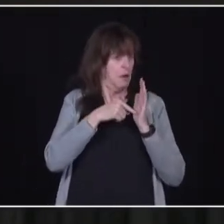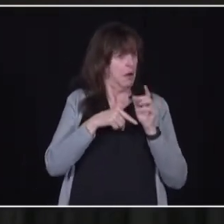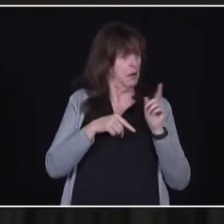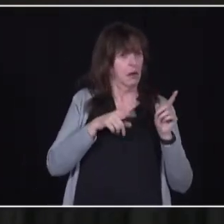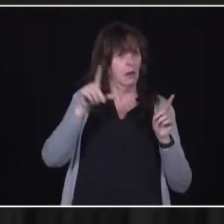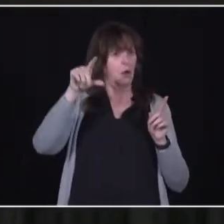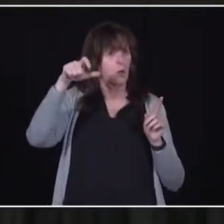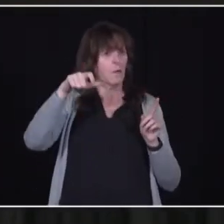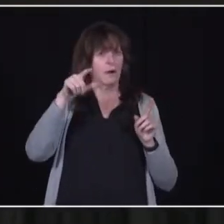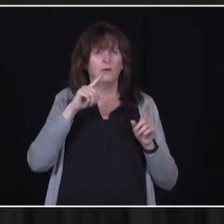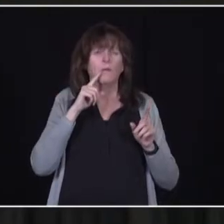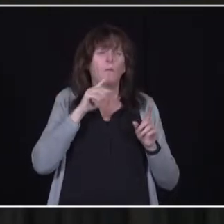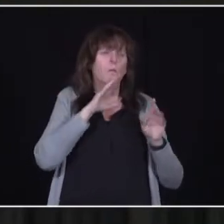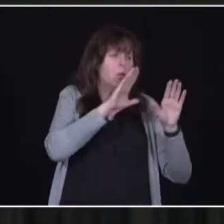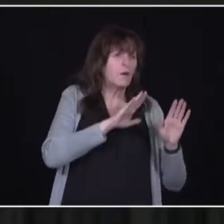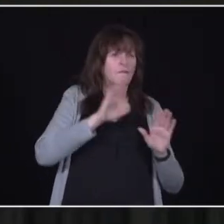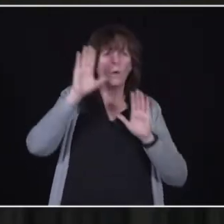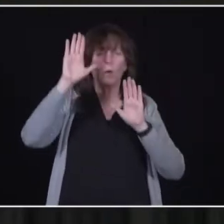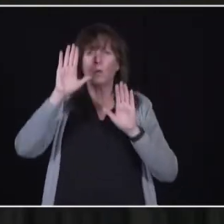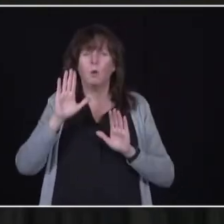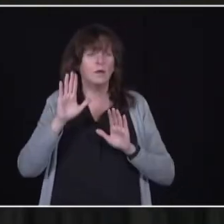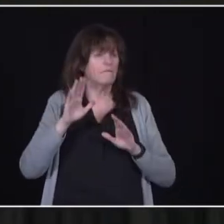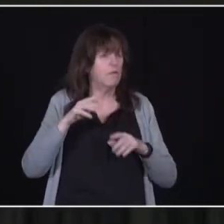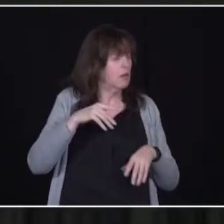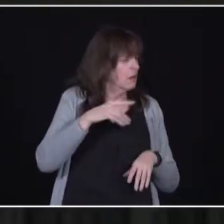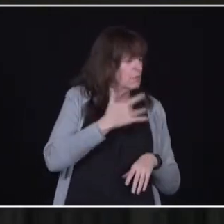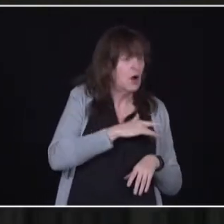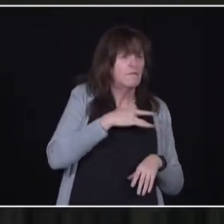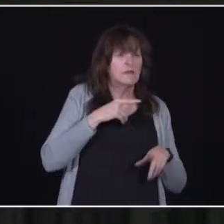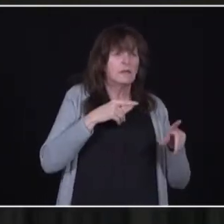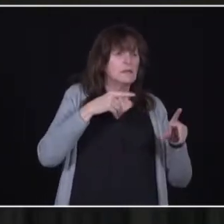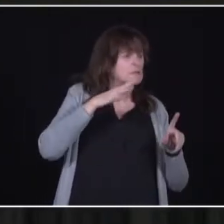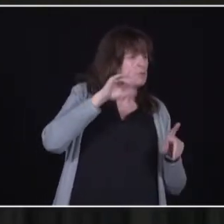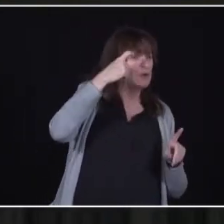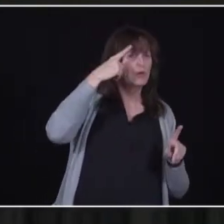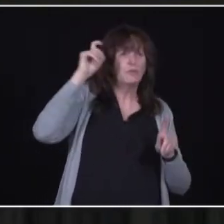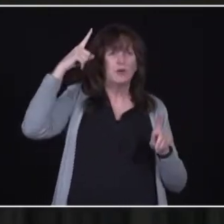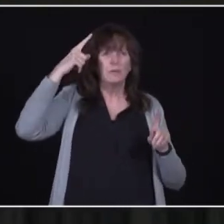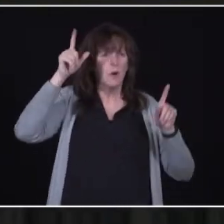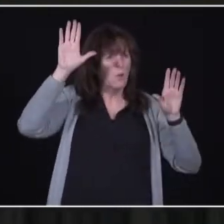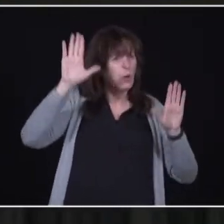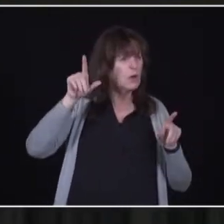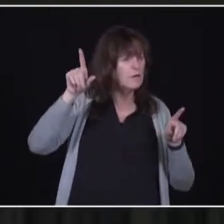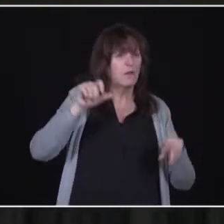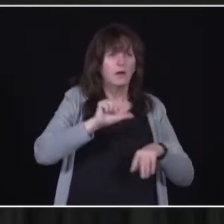both great premieres. They put up their websites, it has crashed.